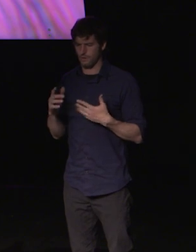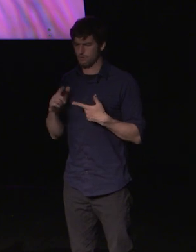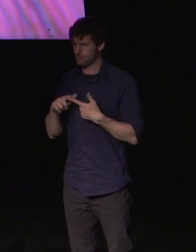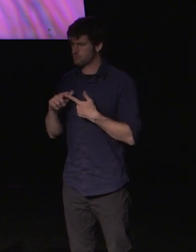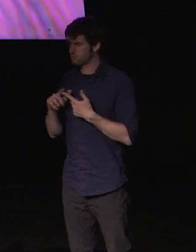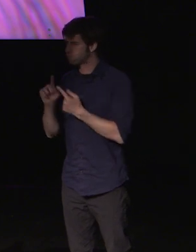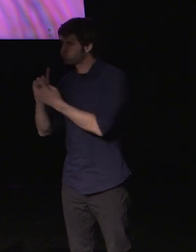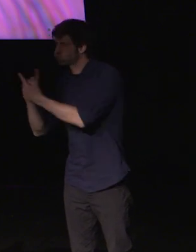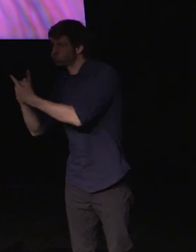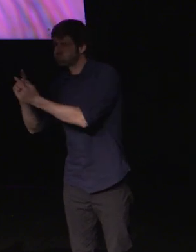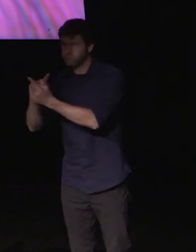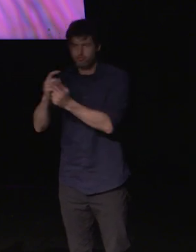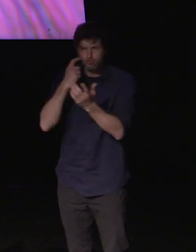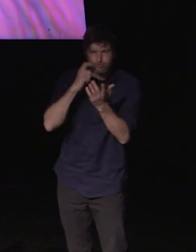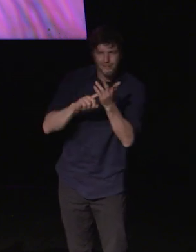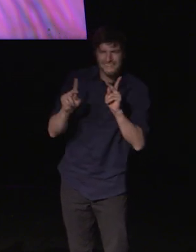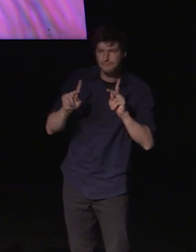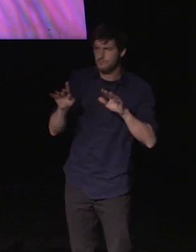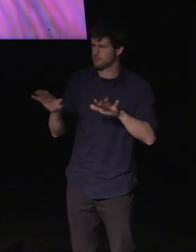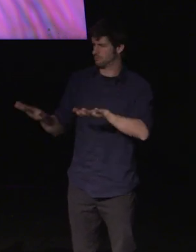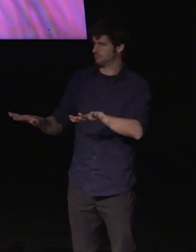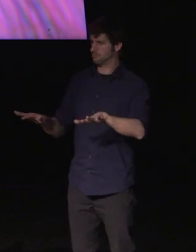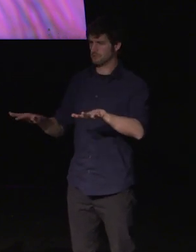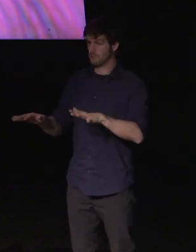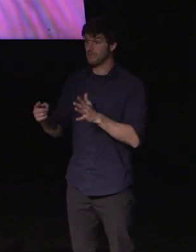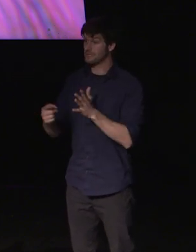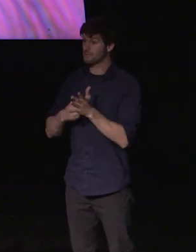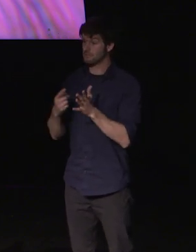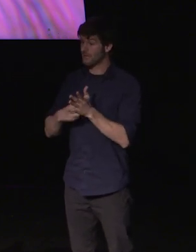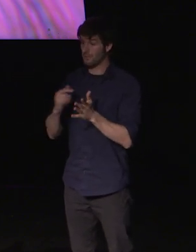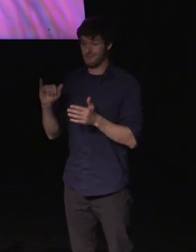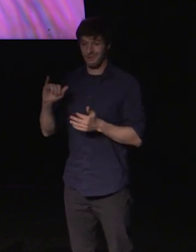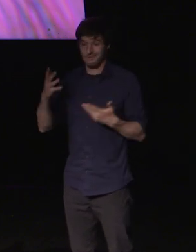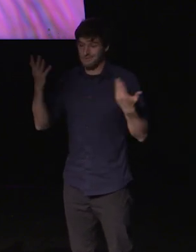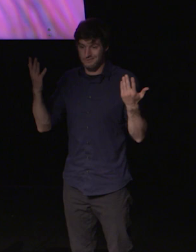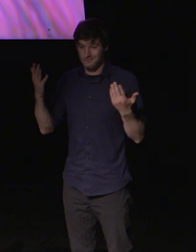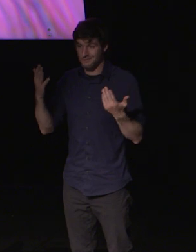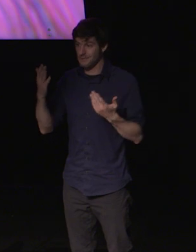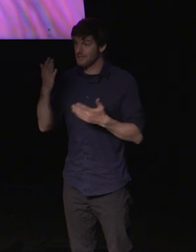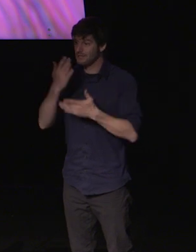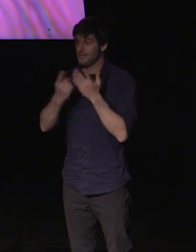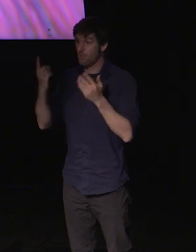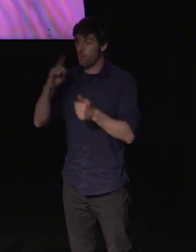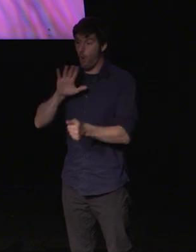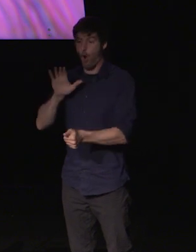There's many times where I will have someone built it, like either honk the horn at me as they're passing by,